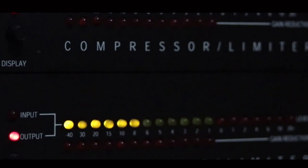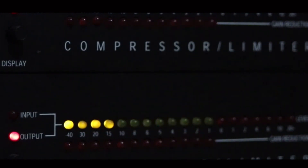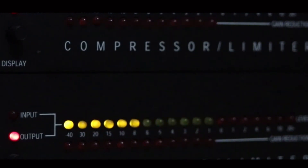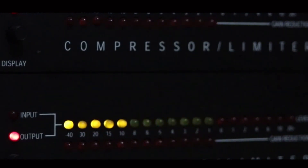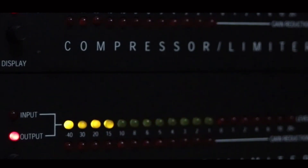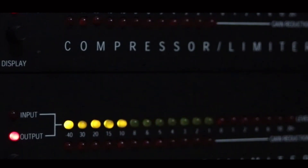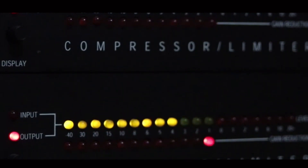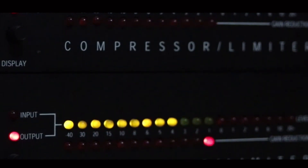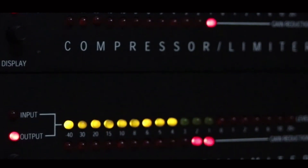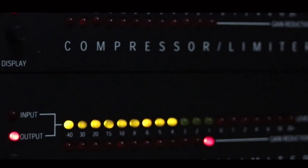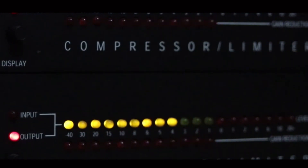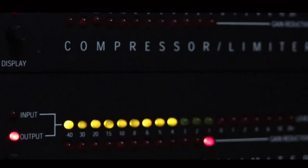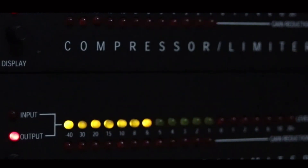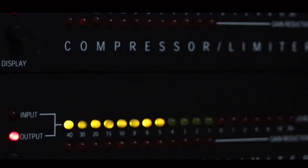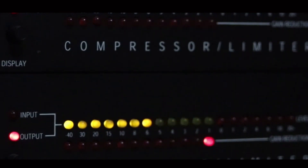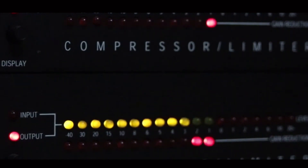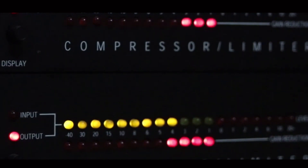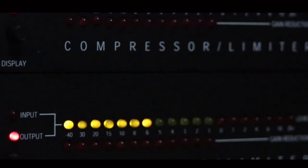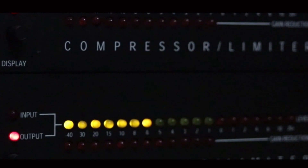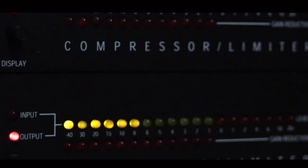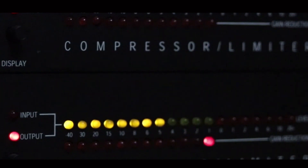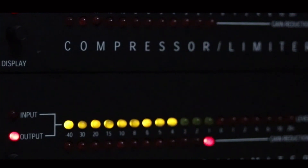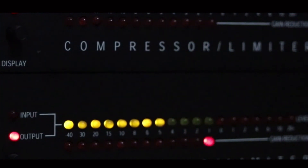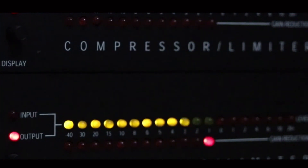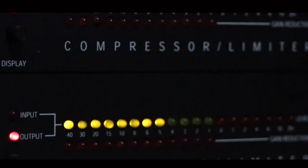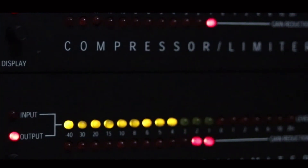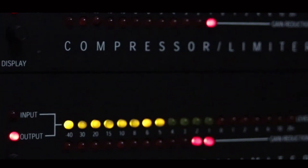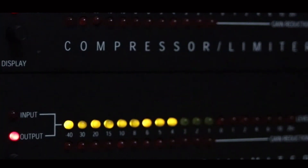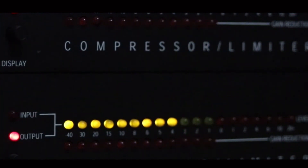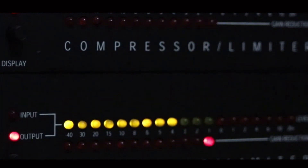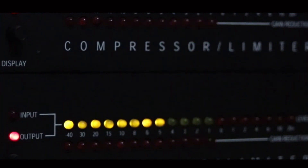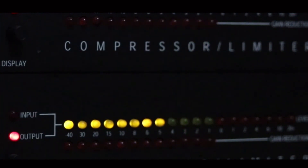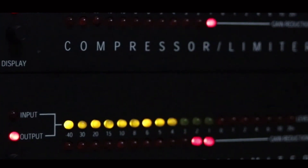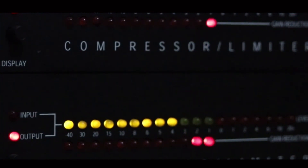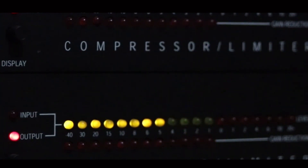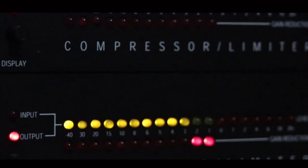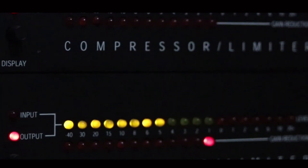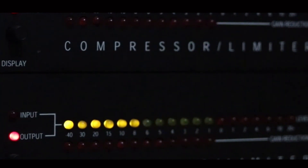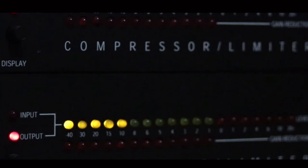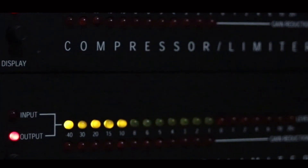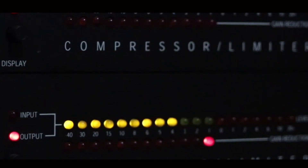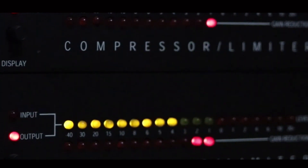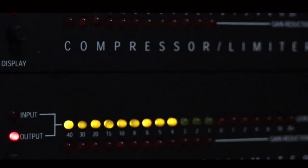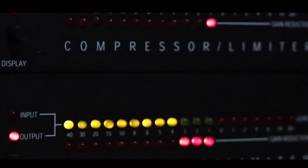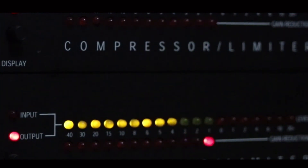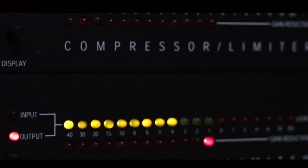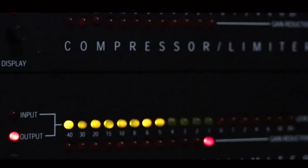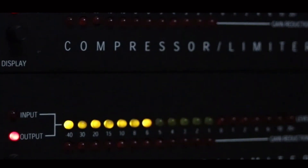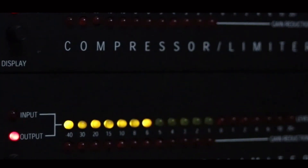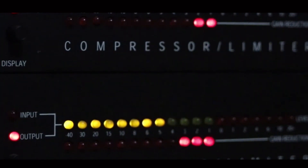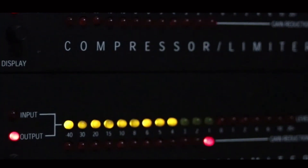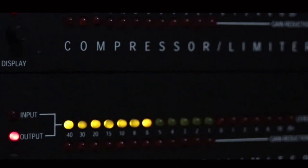the first part of this upcoming episode will have a nostalgic touch. I guess the filmed with an old camera. Why?!